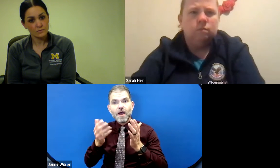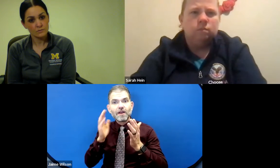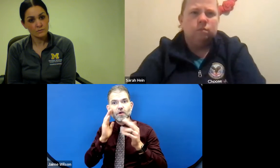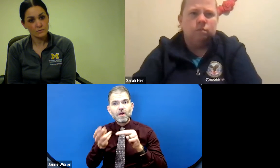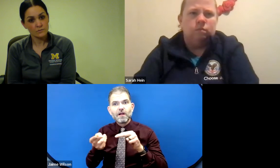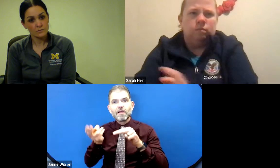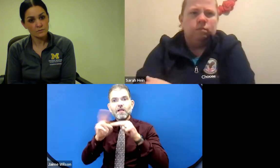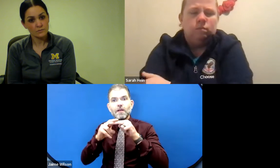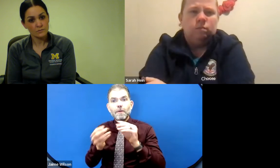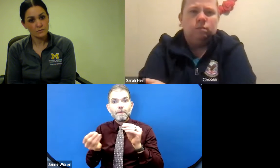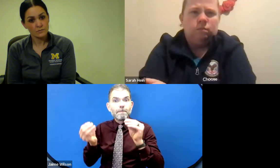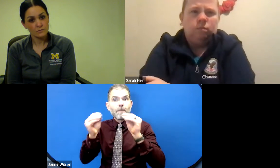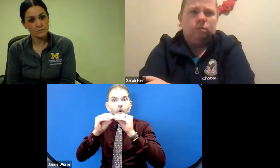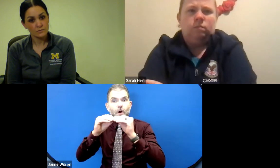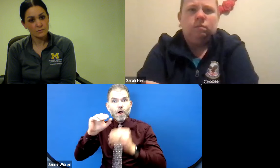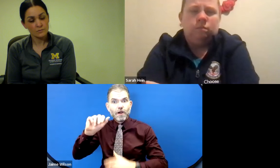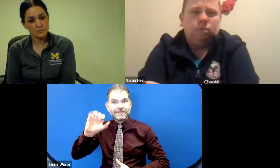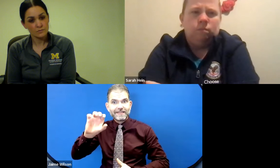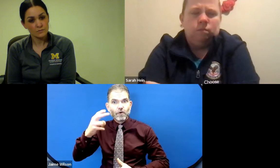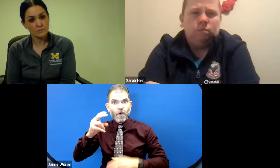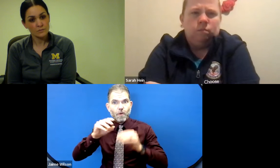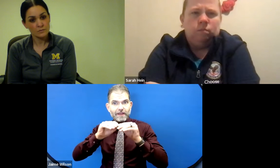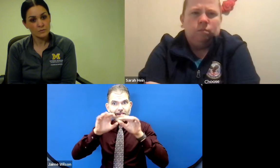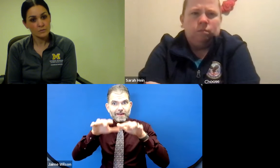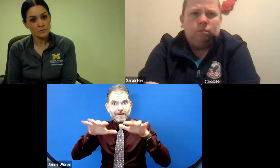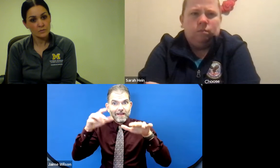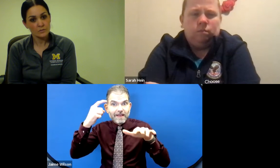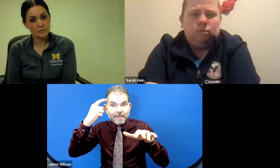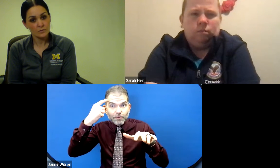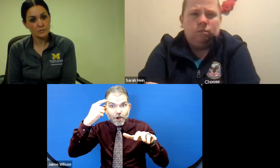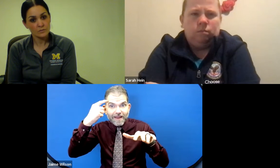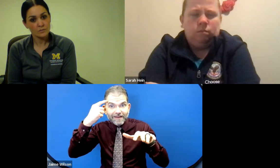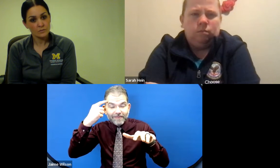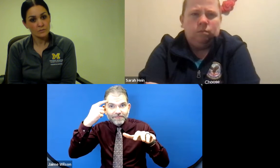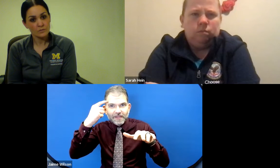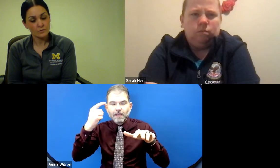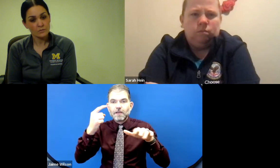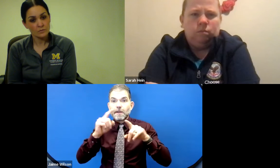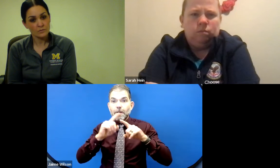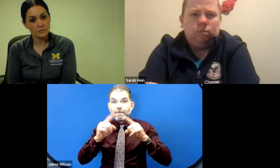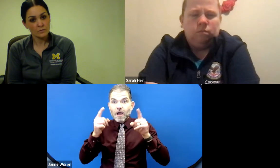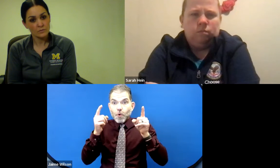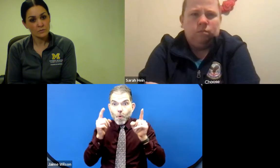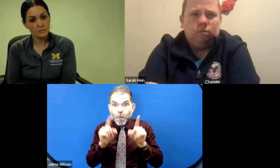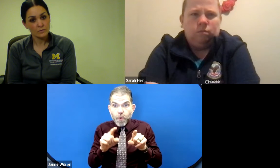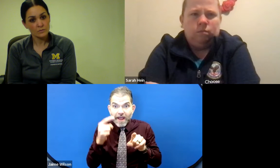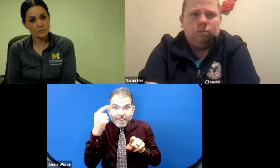ASL Interpreter: into the cell. ASL Interpreter: which then ASL Interpreter: increases ASL Interpreter: more a/C in the brain.